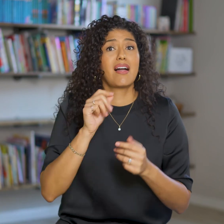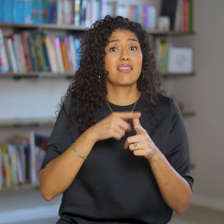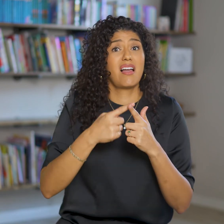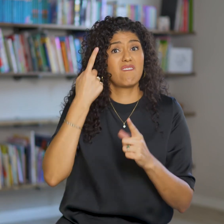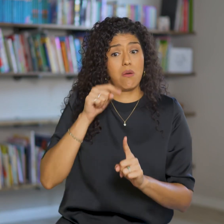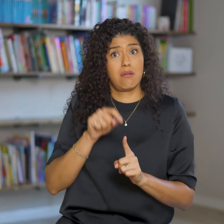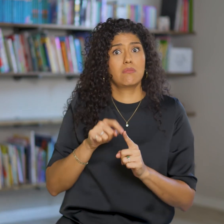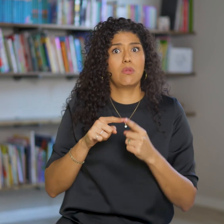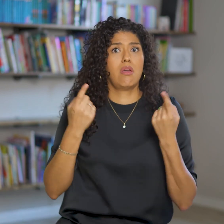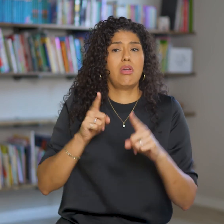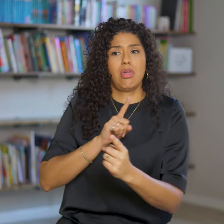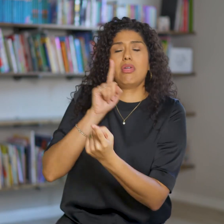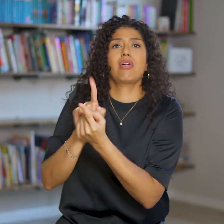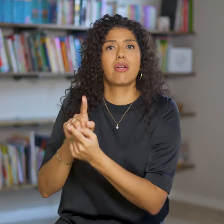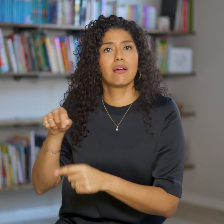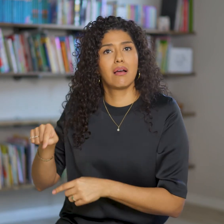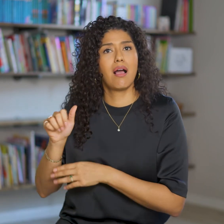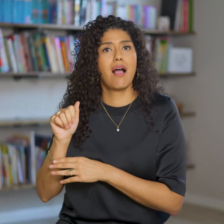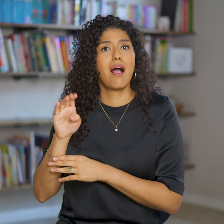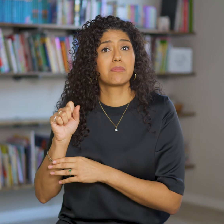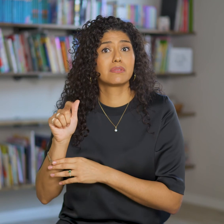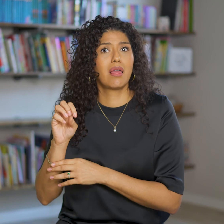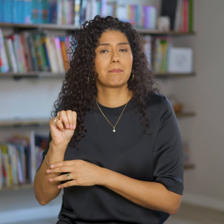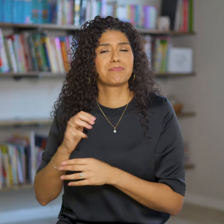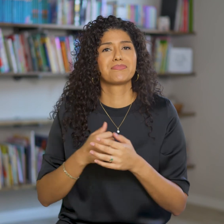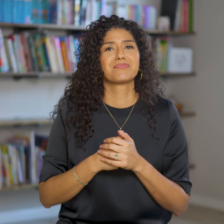and then for Hushai to run into Absalom.